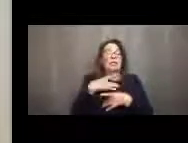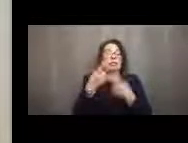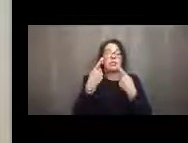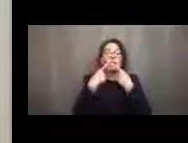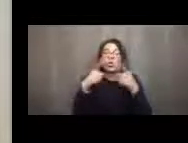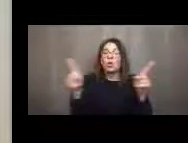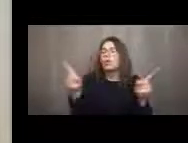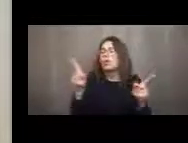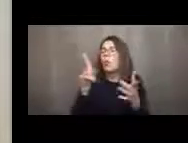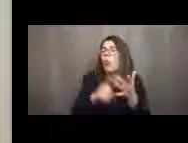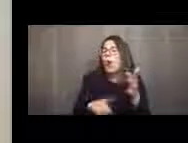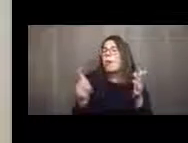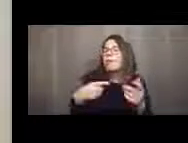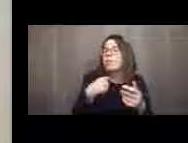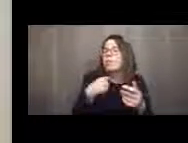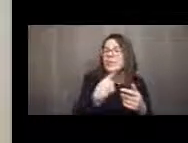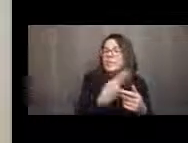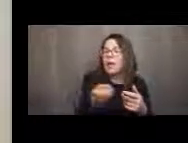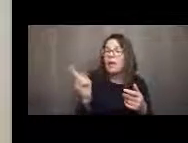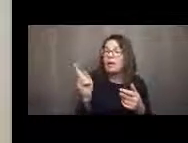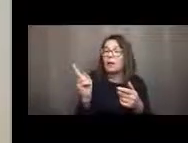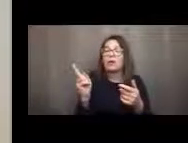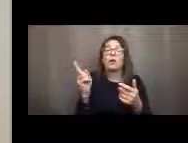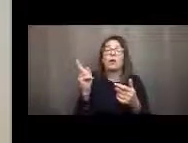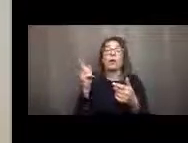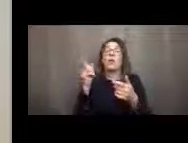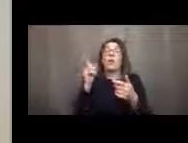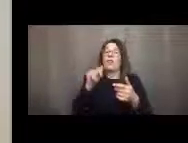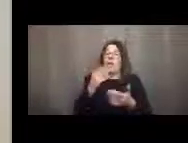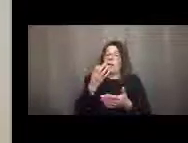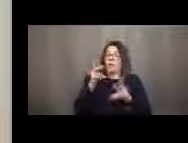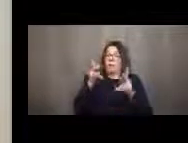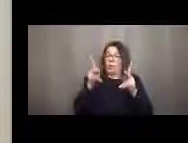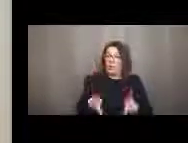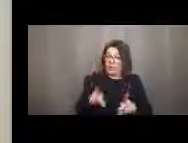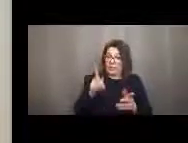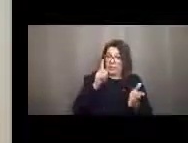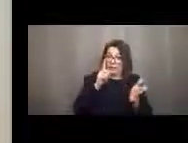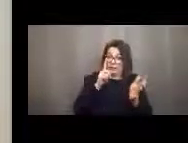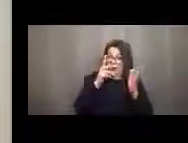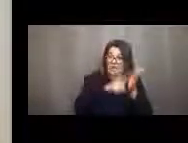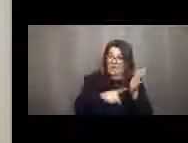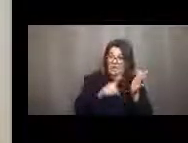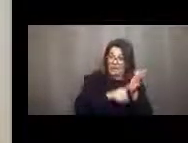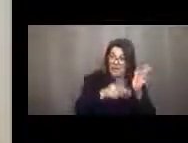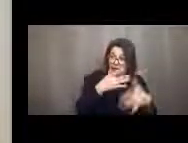It would be the Investigator's Significant Financial Interests and those of the Investigator's spouse